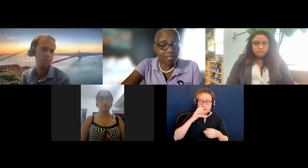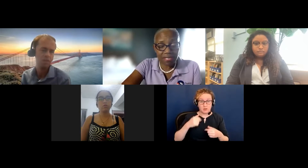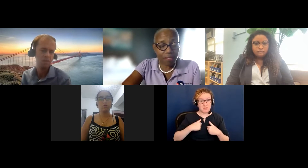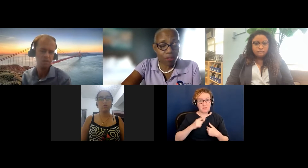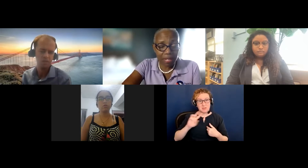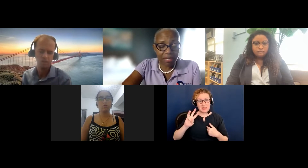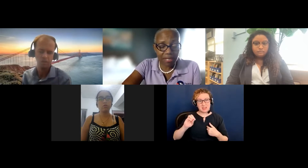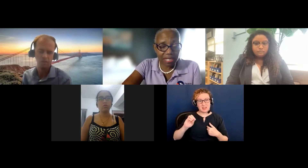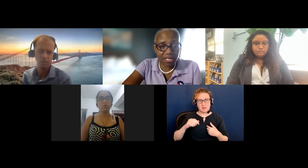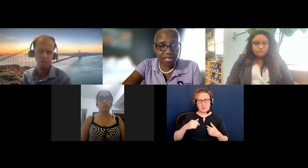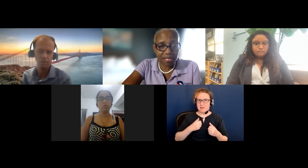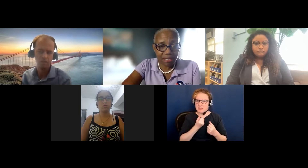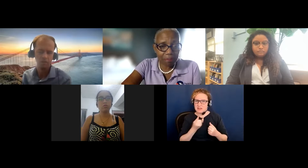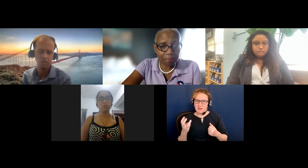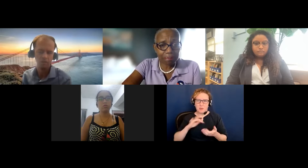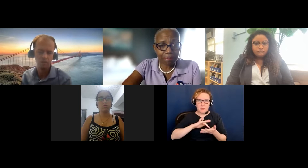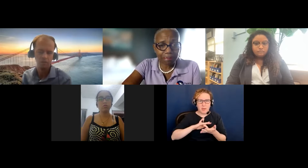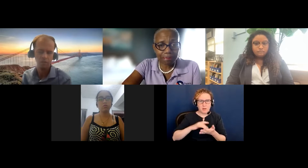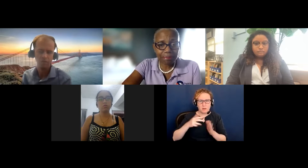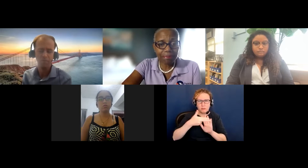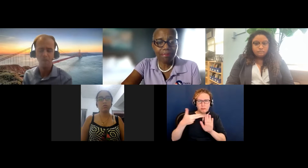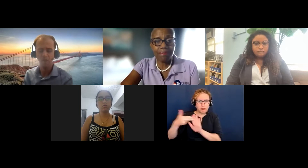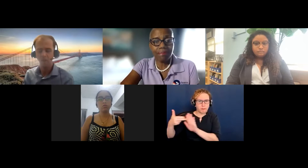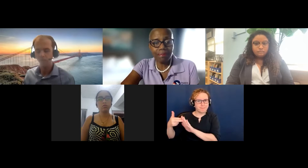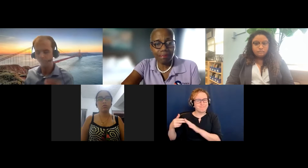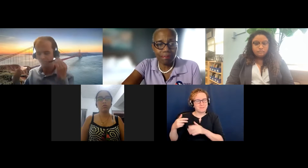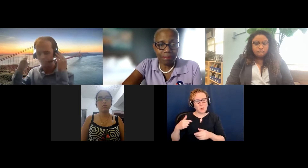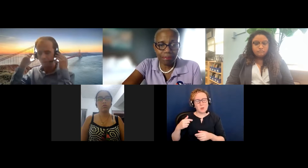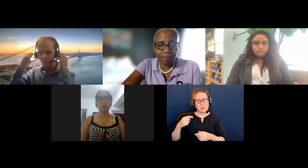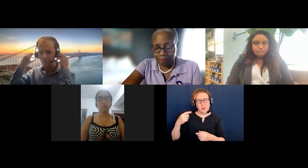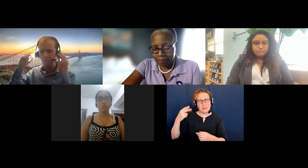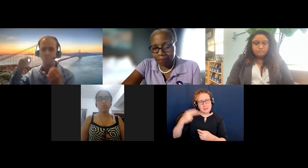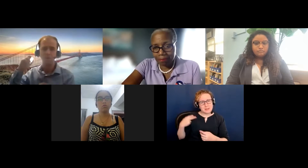several medical conditions. >> JUSTIN HARFORD: An interesting part of